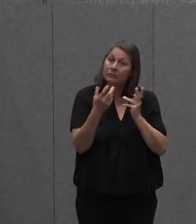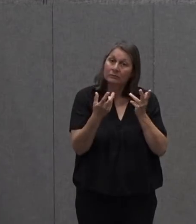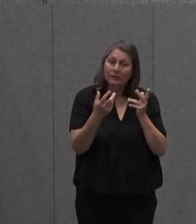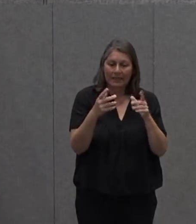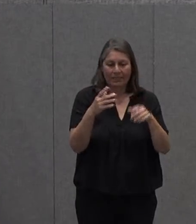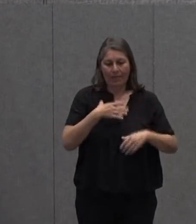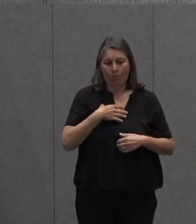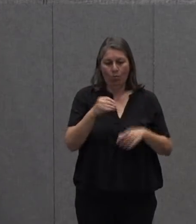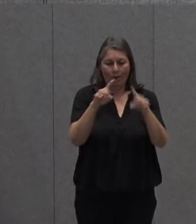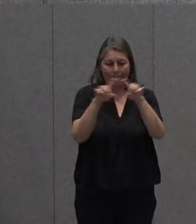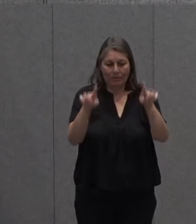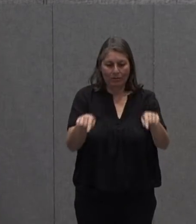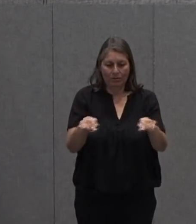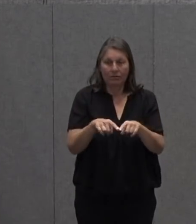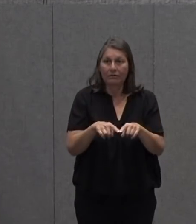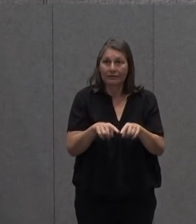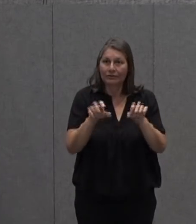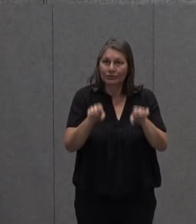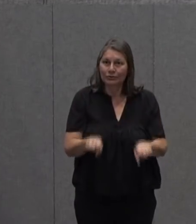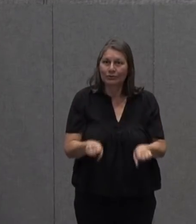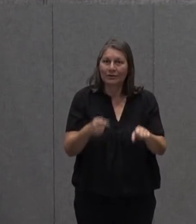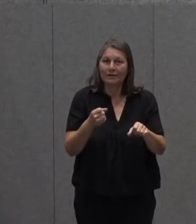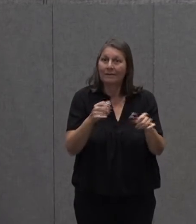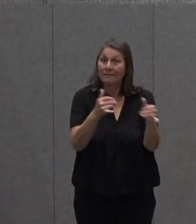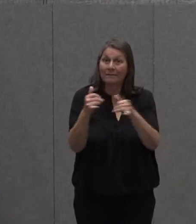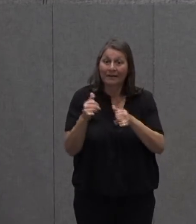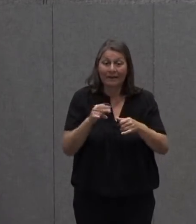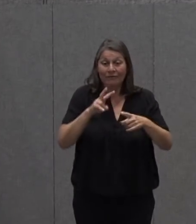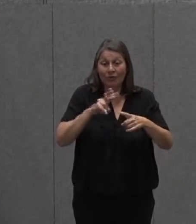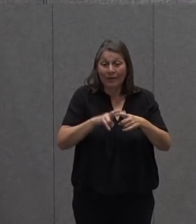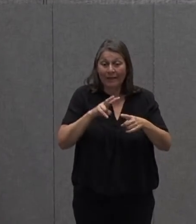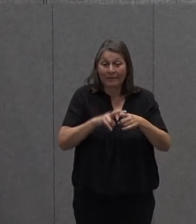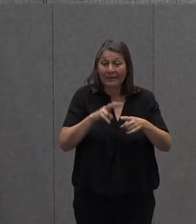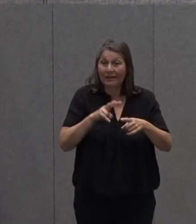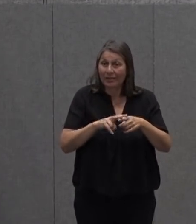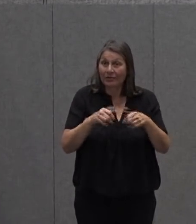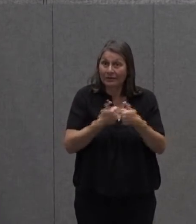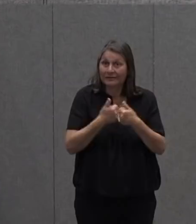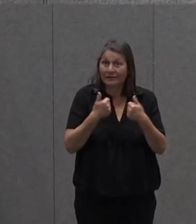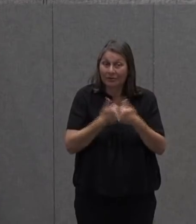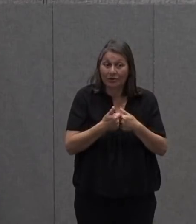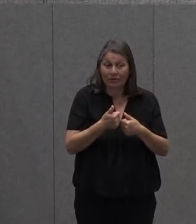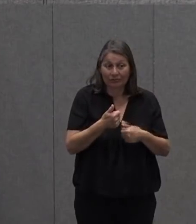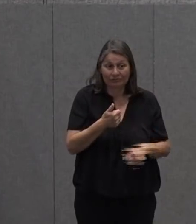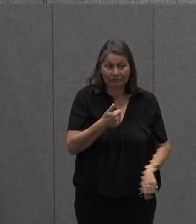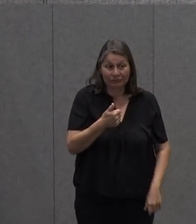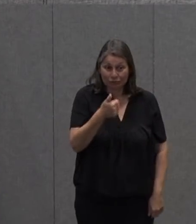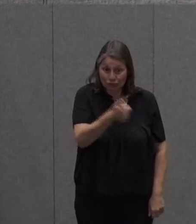so that I can play vocabulary checkers on my own. You can use words that we have been working on